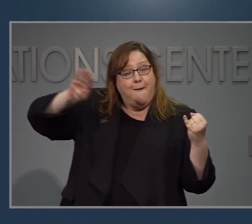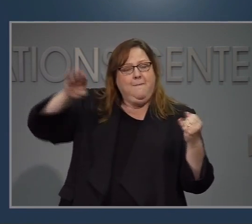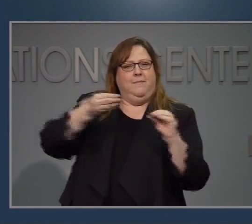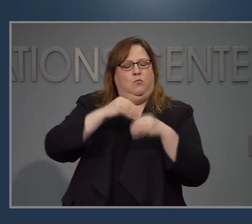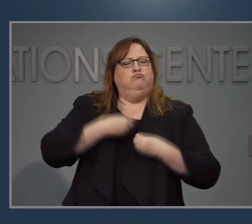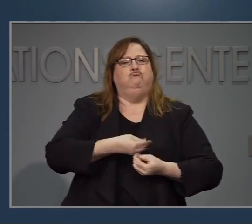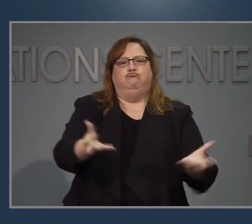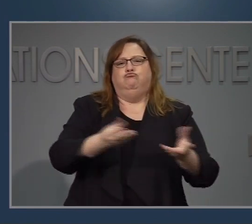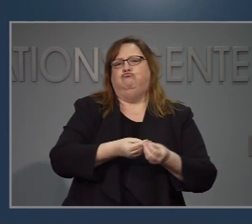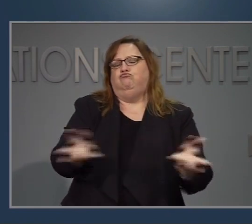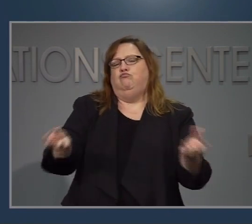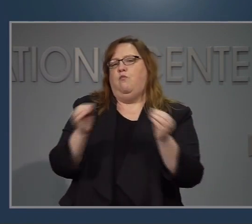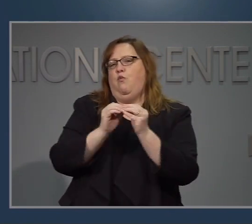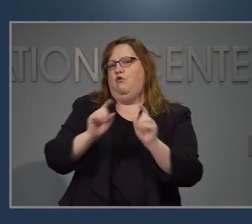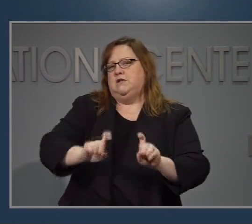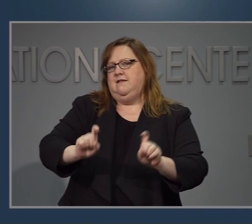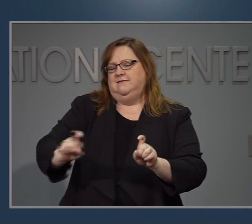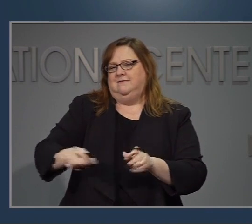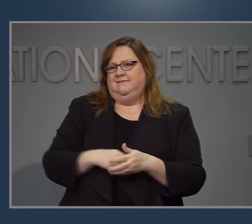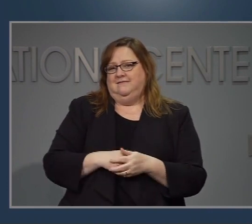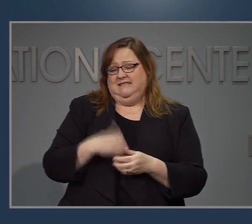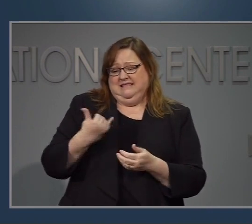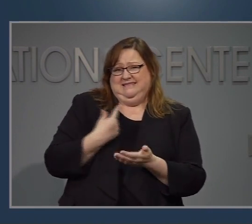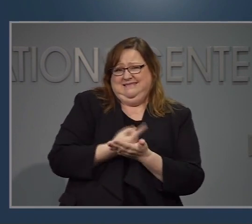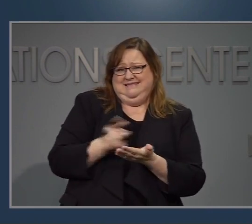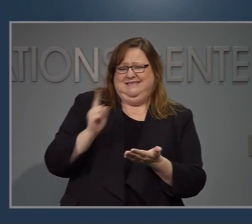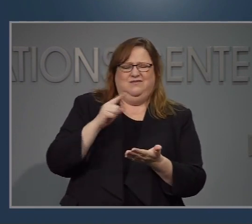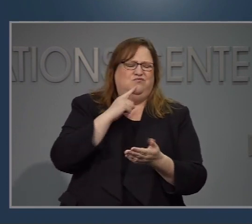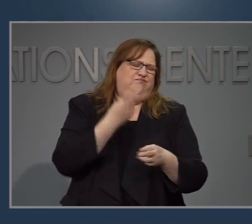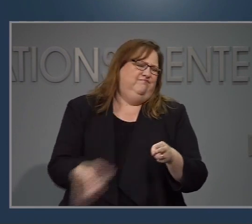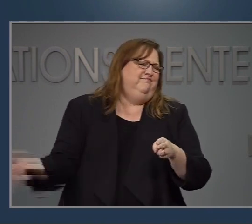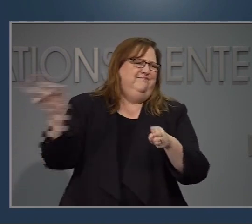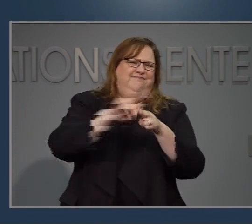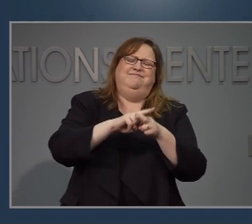OVERALL WE'RE STABLE AND HOSPITALIZATIONS. FINALLY A BONUS GRAPH AGAIN TODAY, PROVIDING AN UPDATE ON WHERE WE